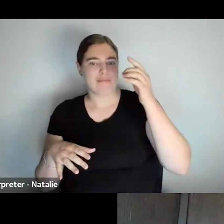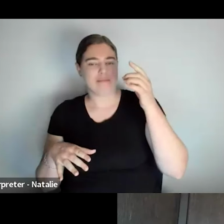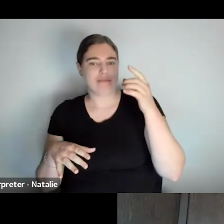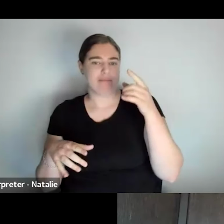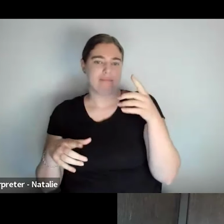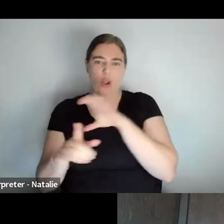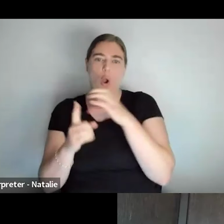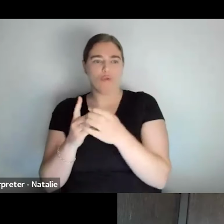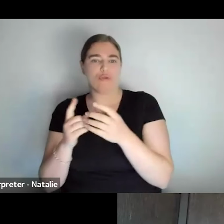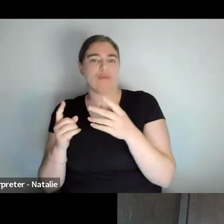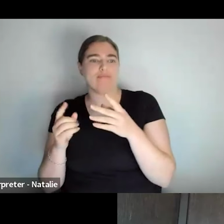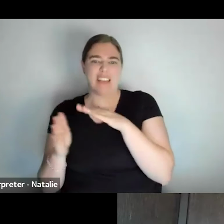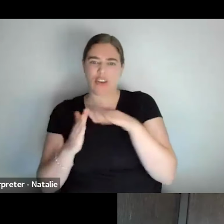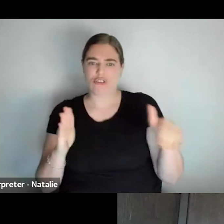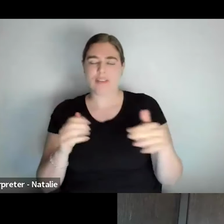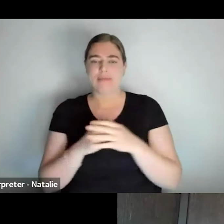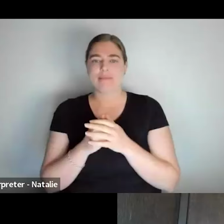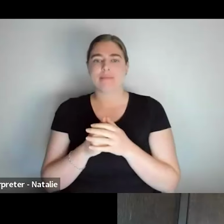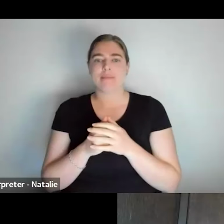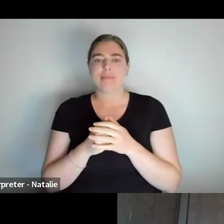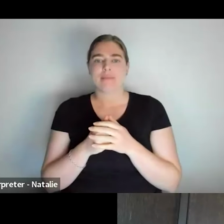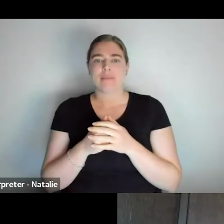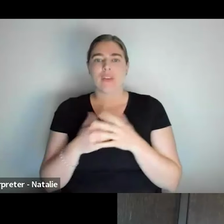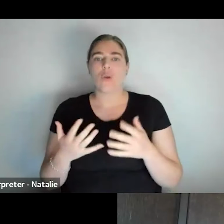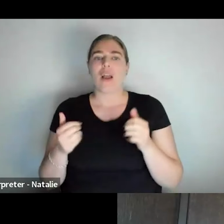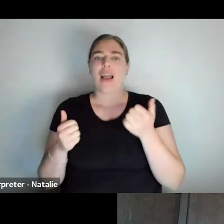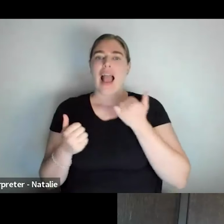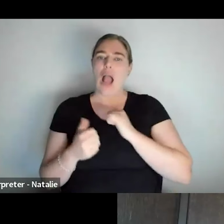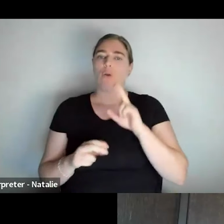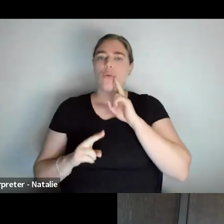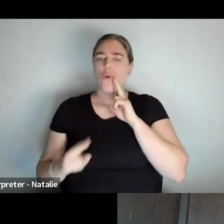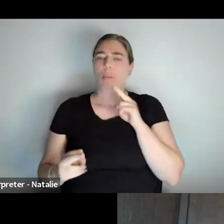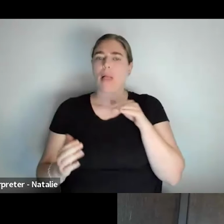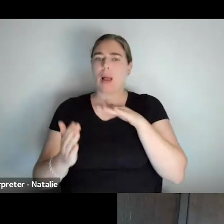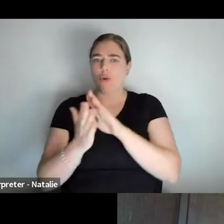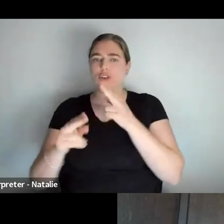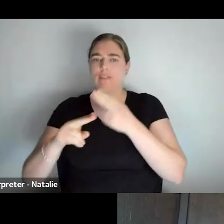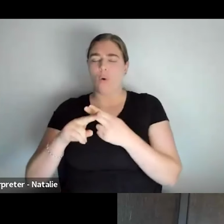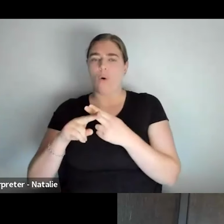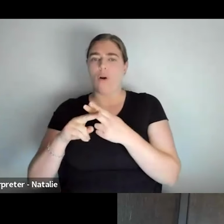Unlike our project - our normal approach with project grants, we will be staying in touch